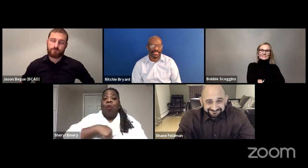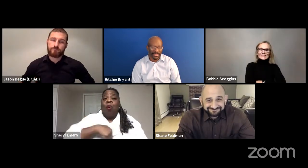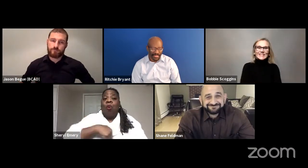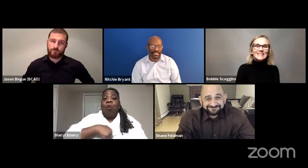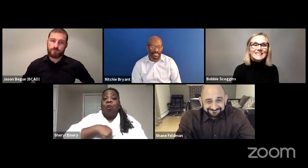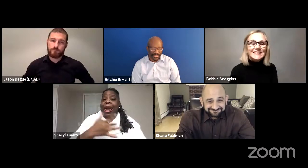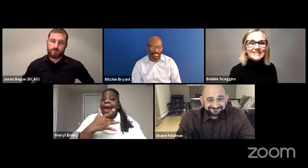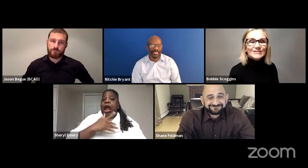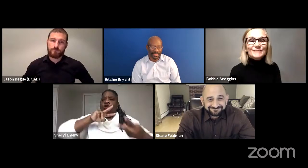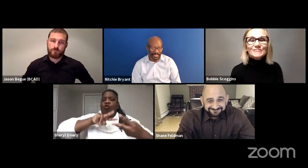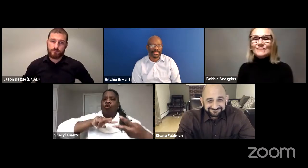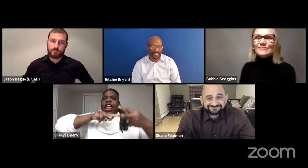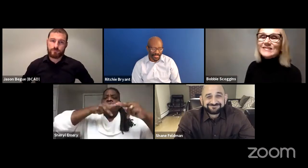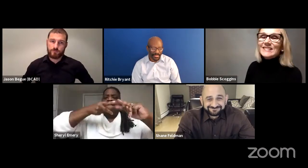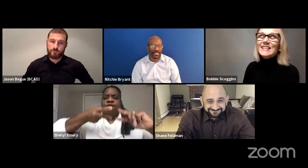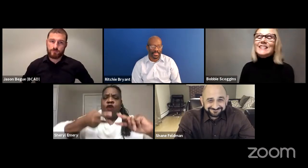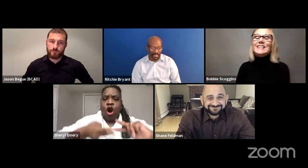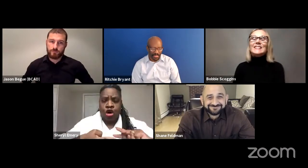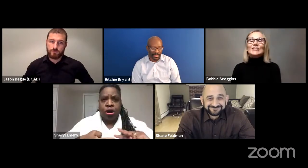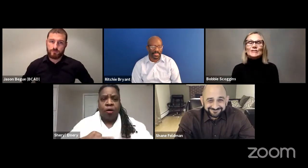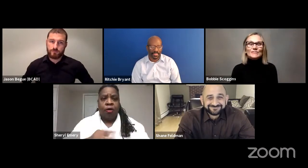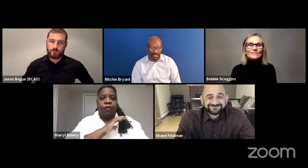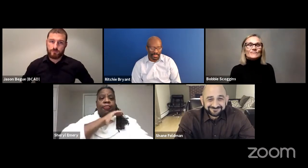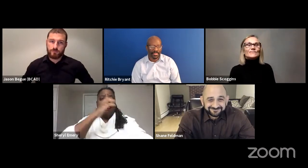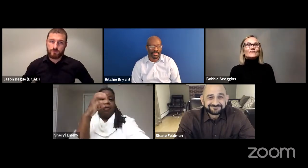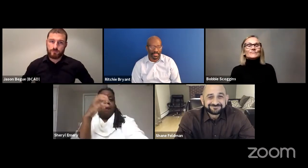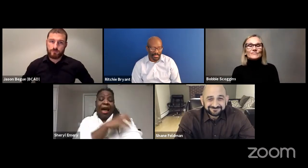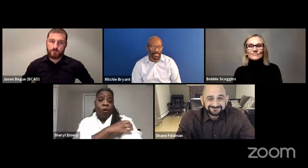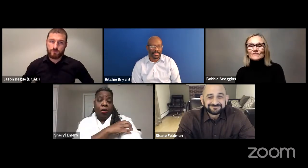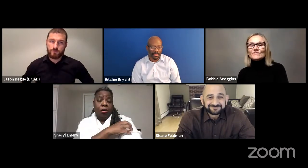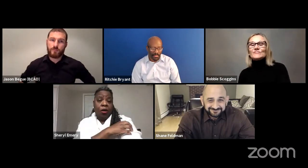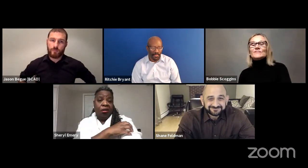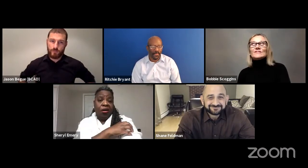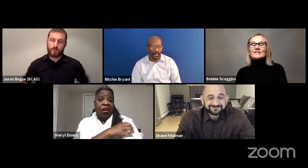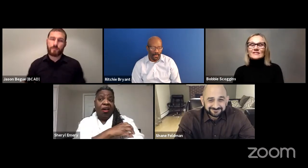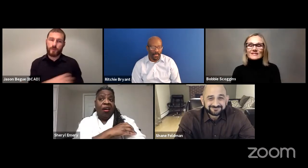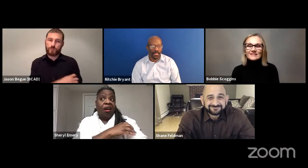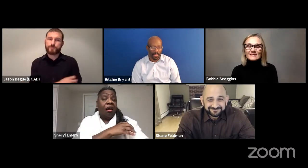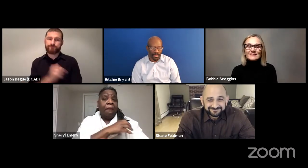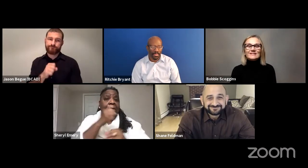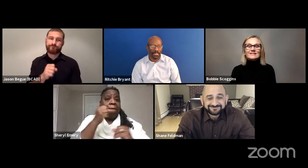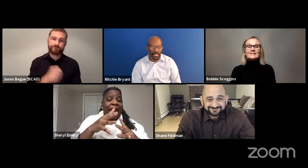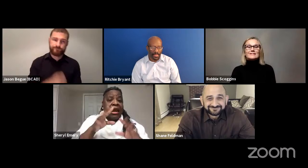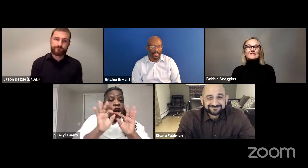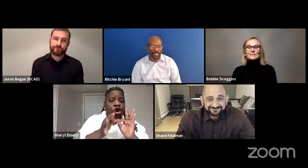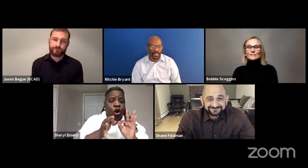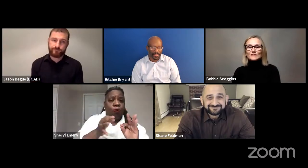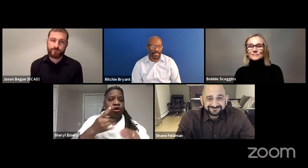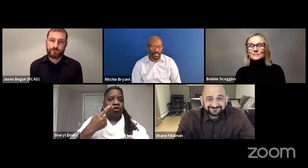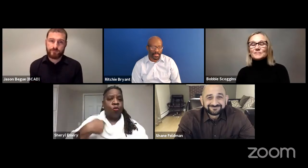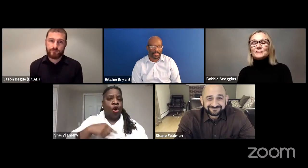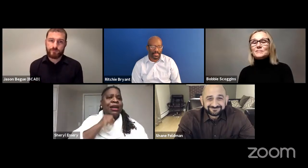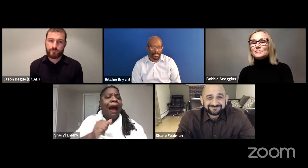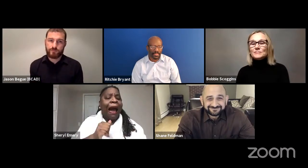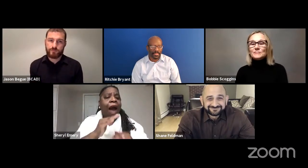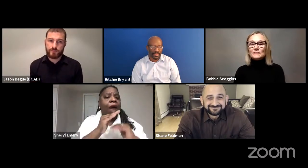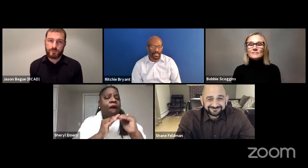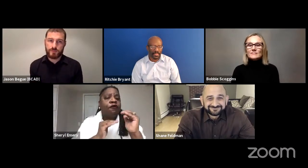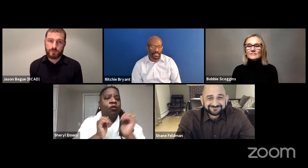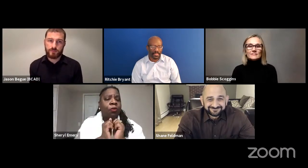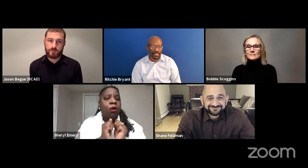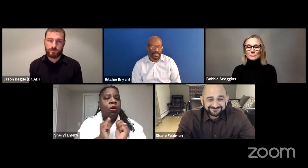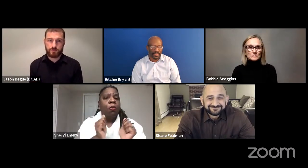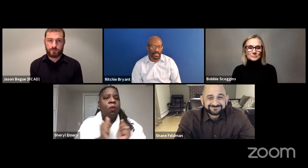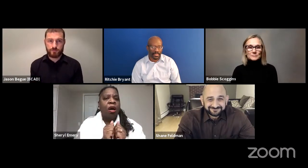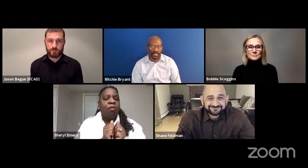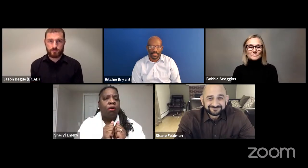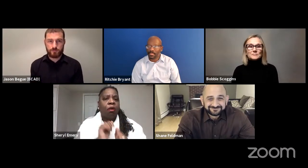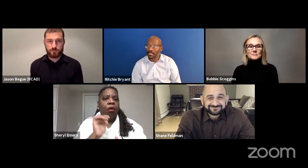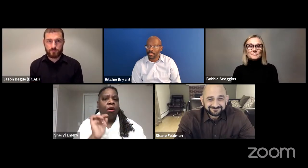these decisions are made. So we need to reverse the power dynamic. Many, many interpreters